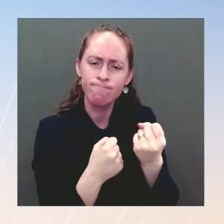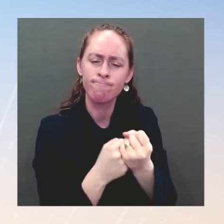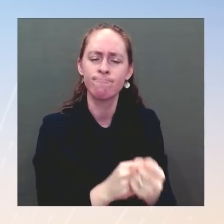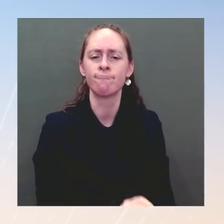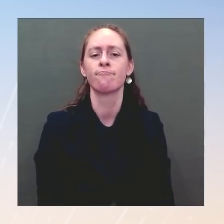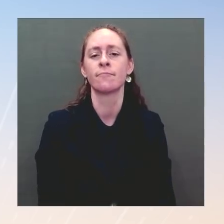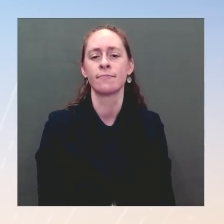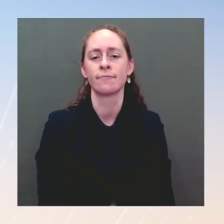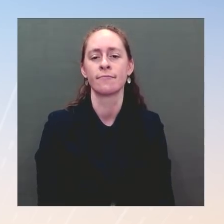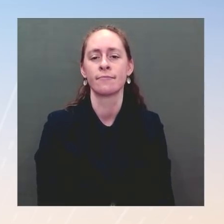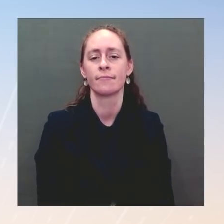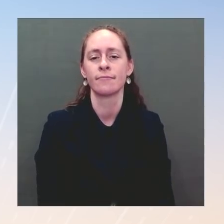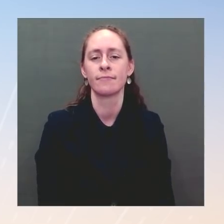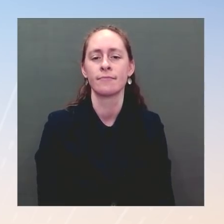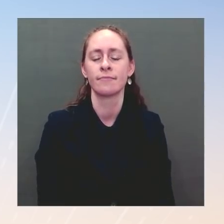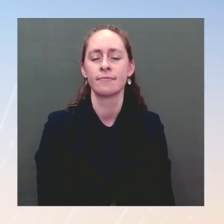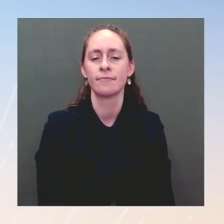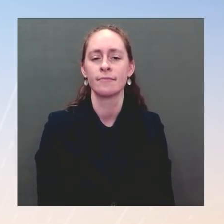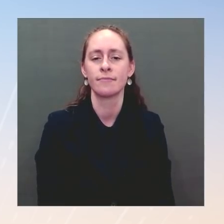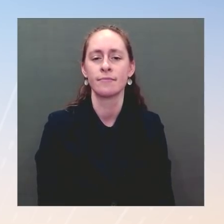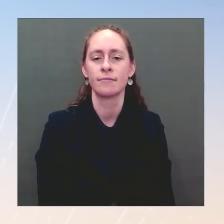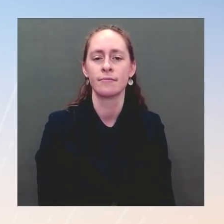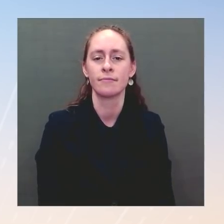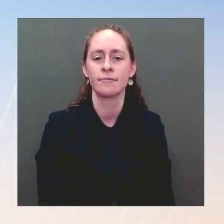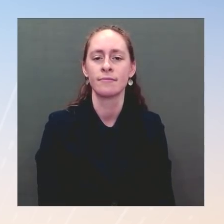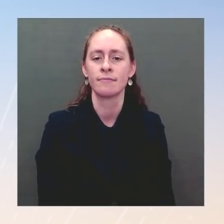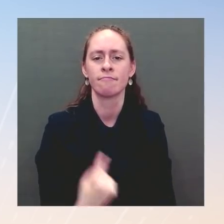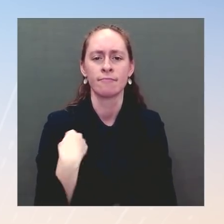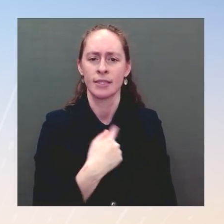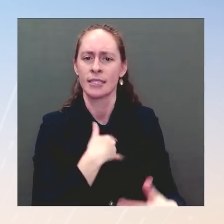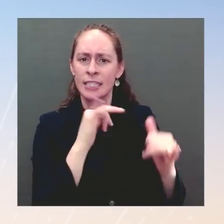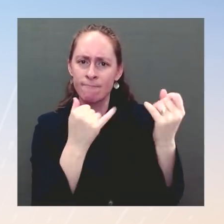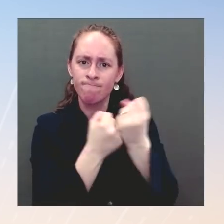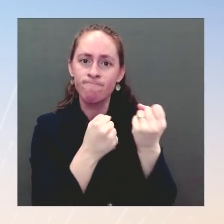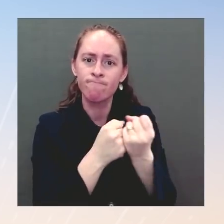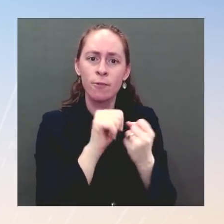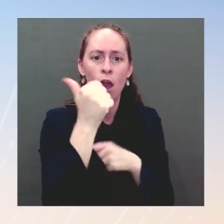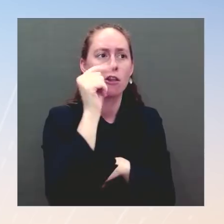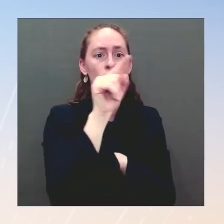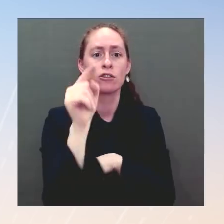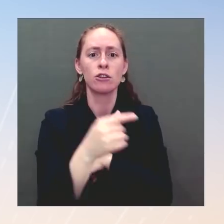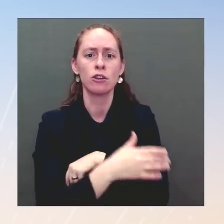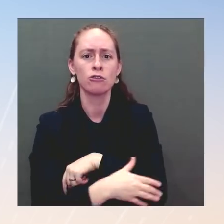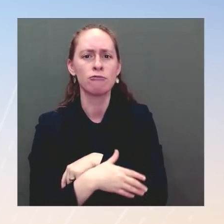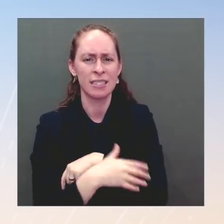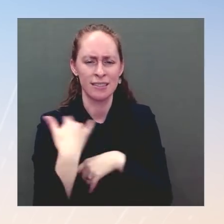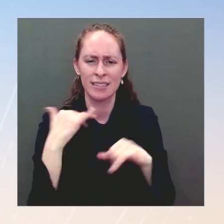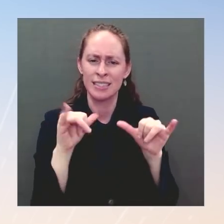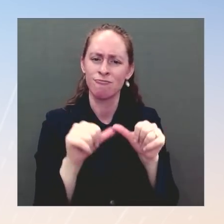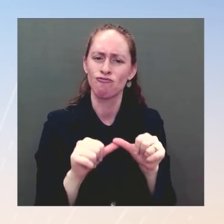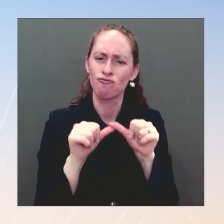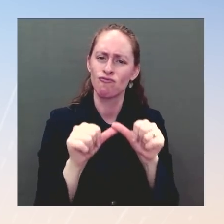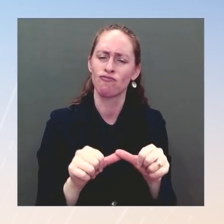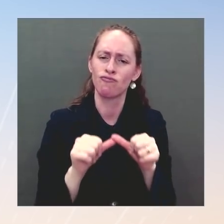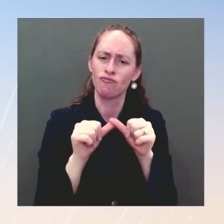their backs and we are abiding by our NATO obligations. And we continue to also provide -- I think what he was referring to